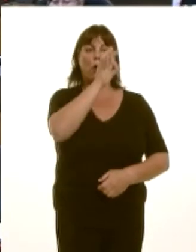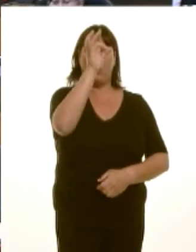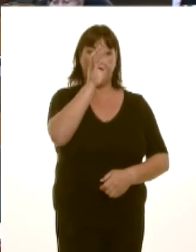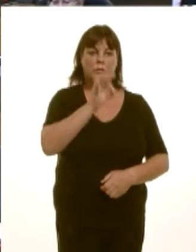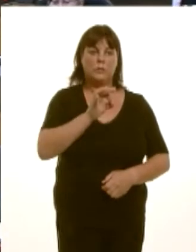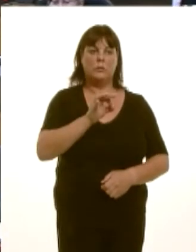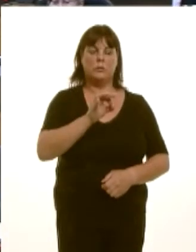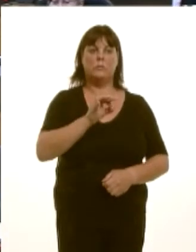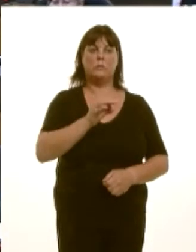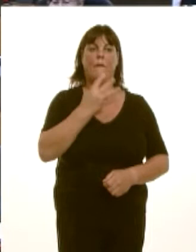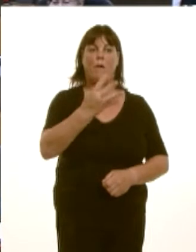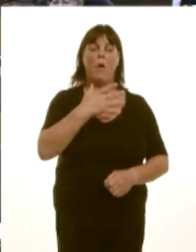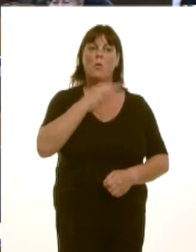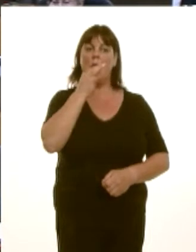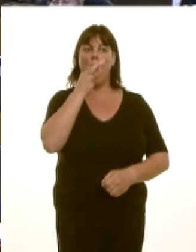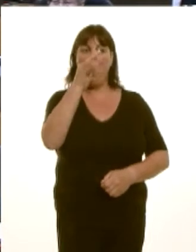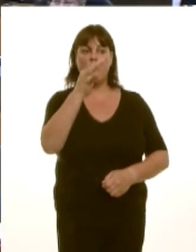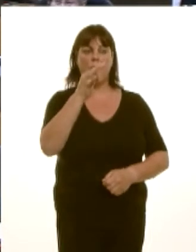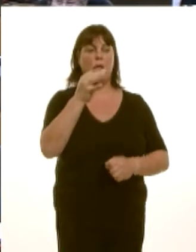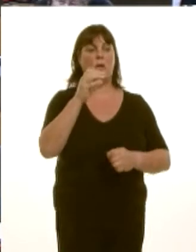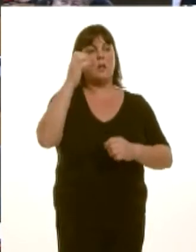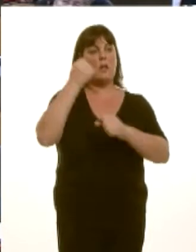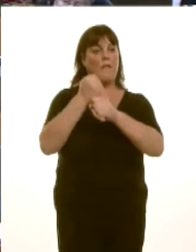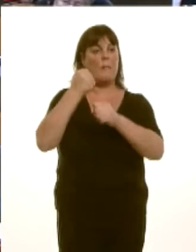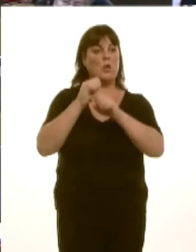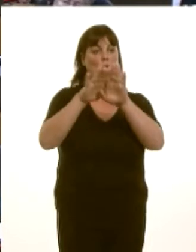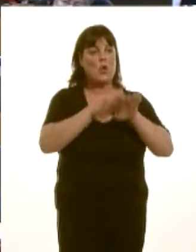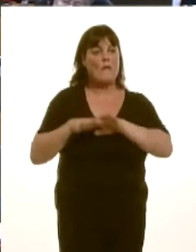credit scheme is having on people in Wales? OAQ(4)1848(FM) Carwyn Jones: In July, we published the latest